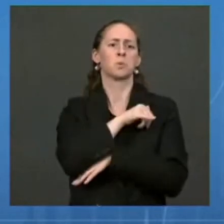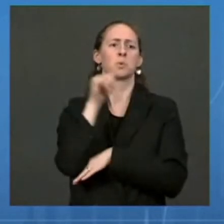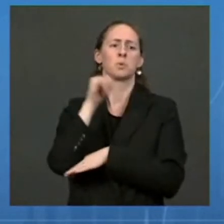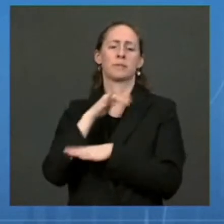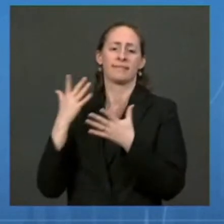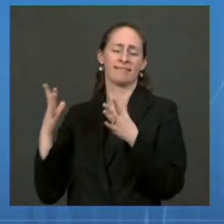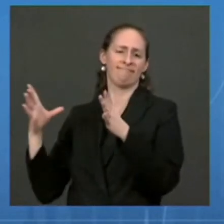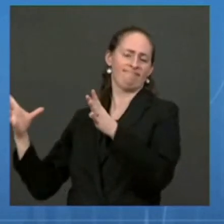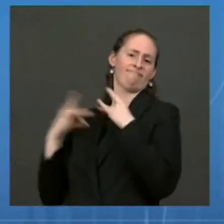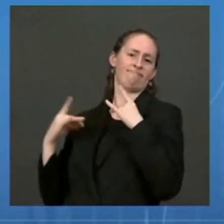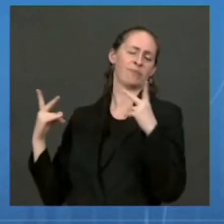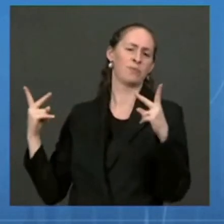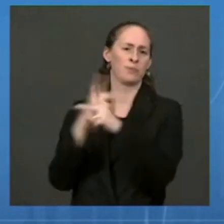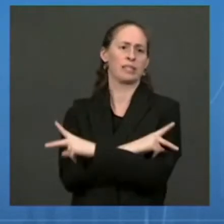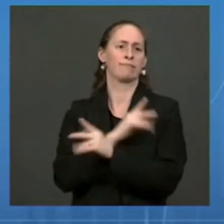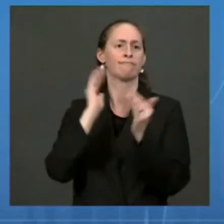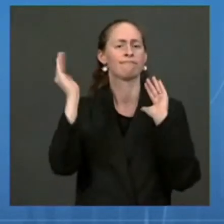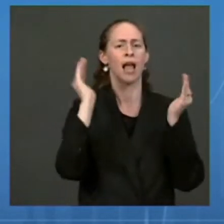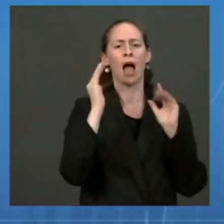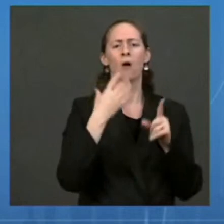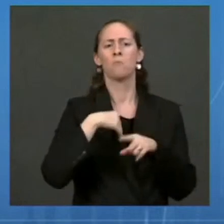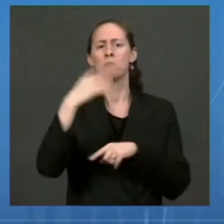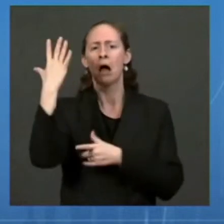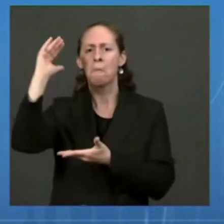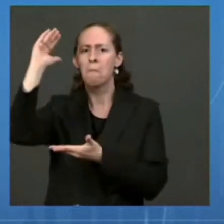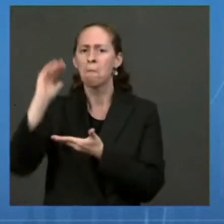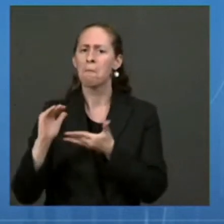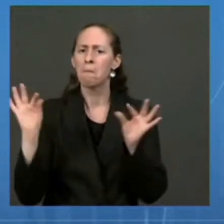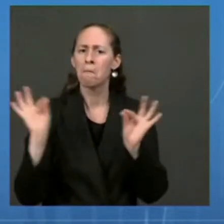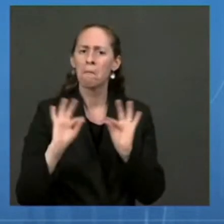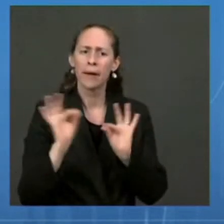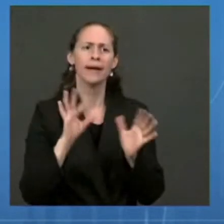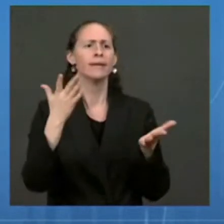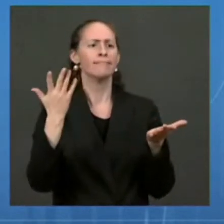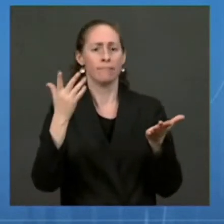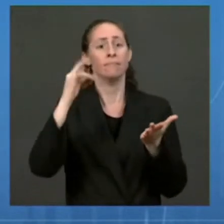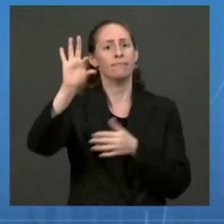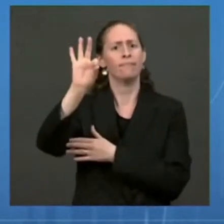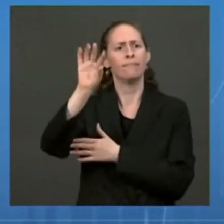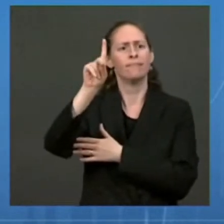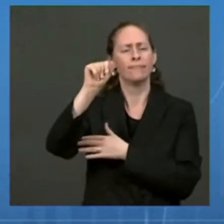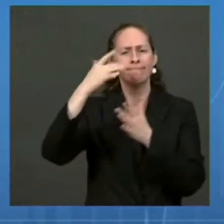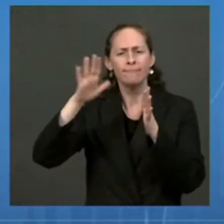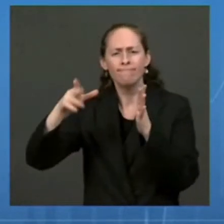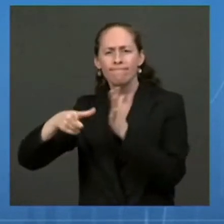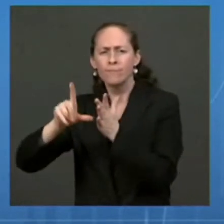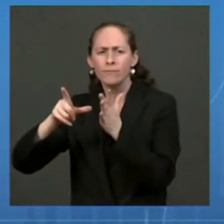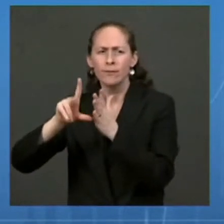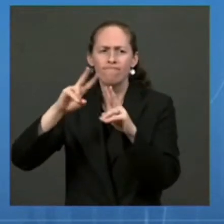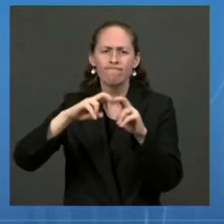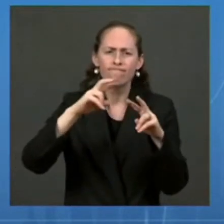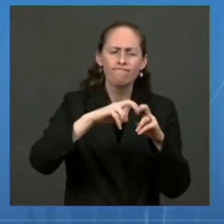HISPANIC CHILDREN COMPARED TO